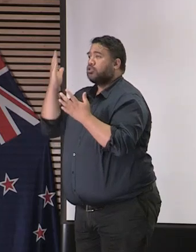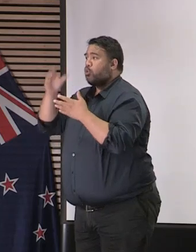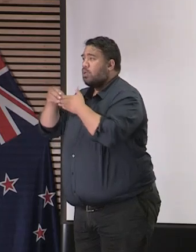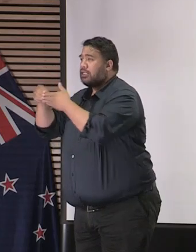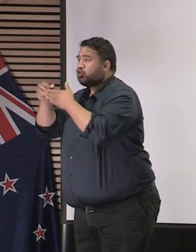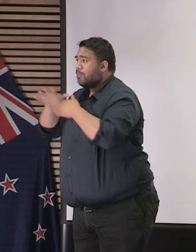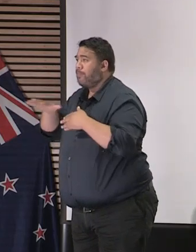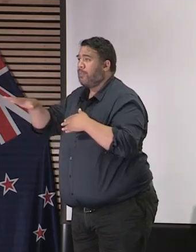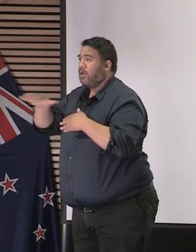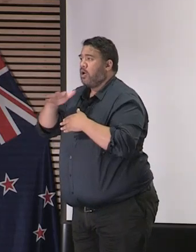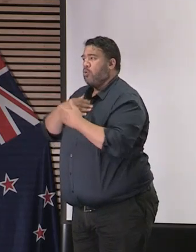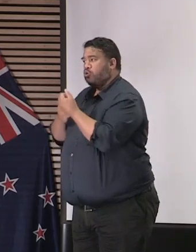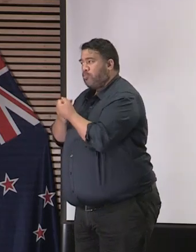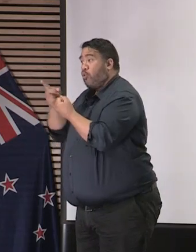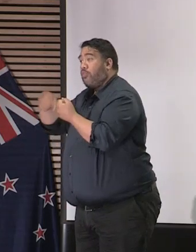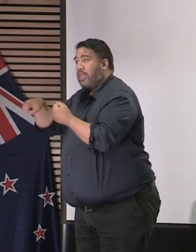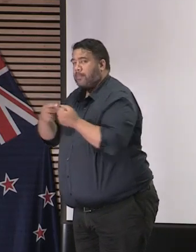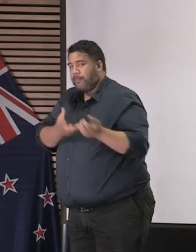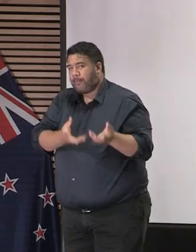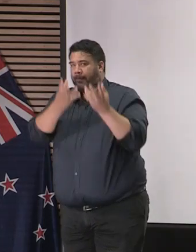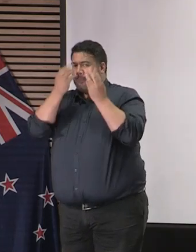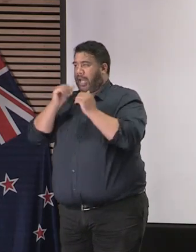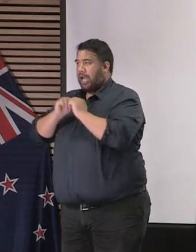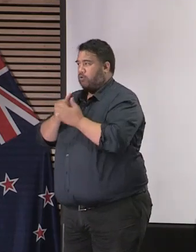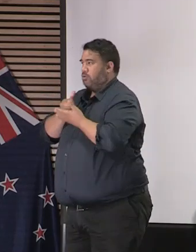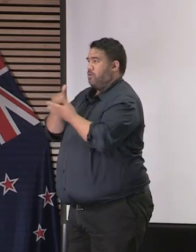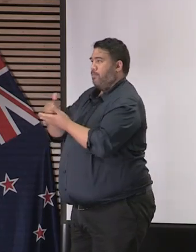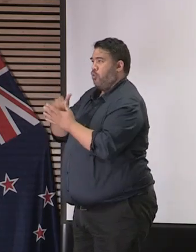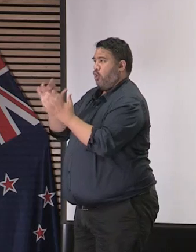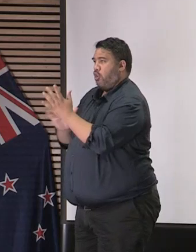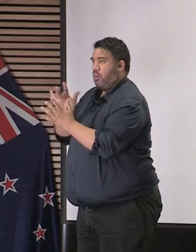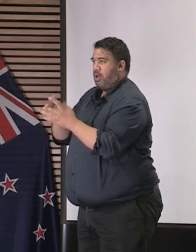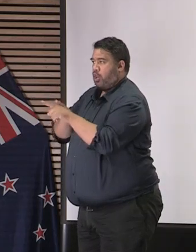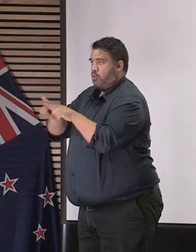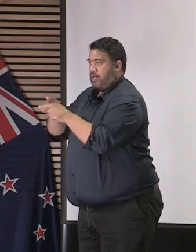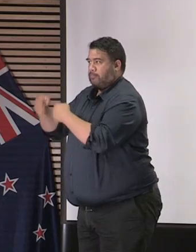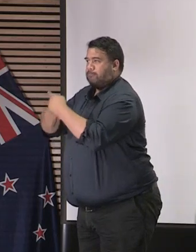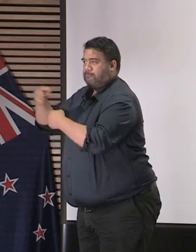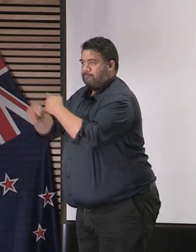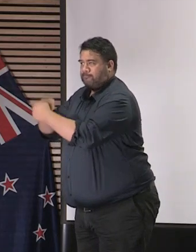a strong focus on professional development and support for the teaching in school leadership community to make